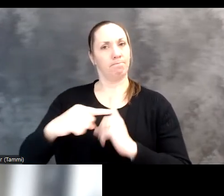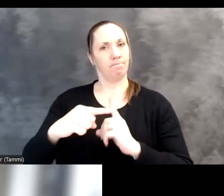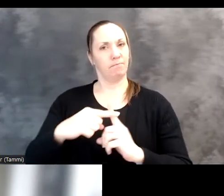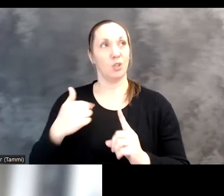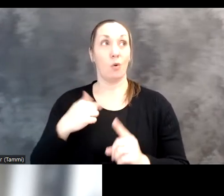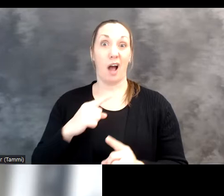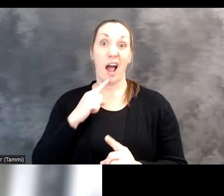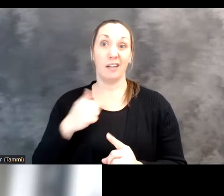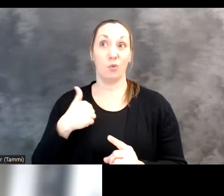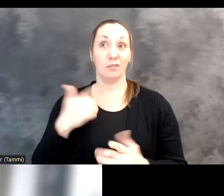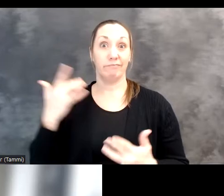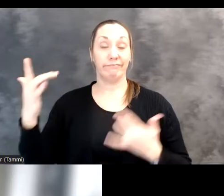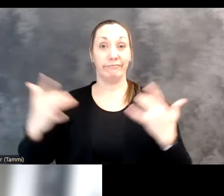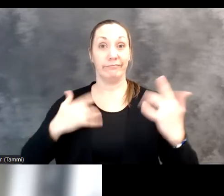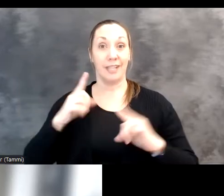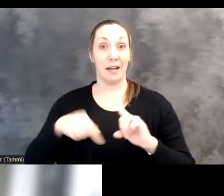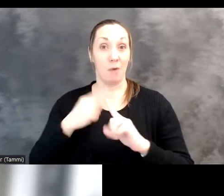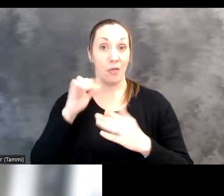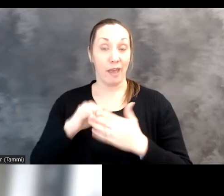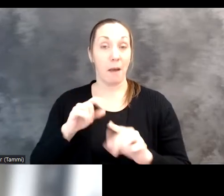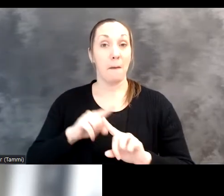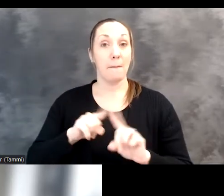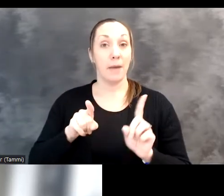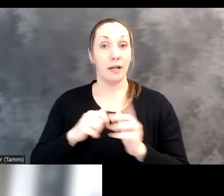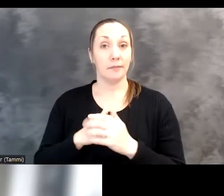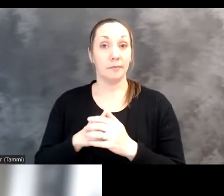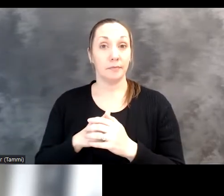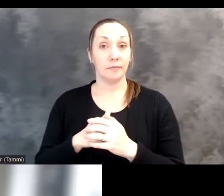that it was because I knew the promise that the technology